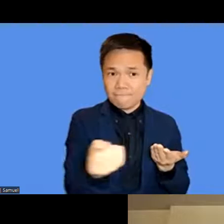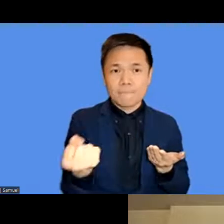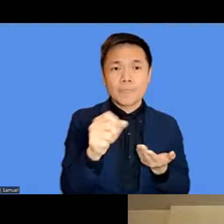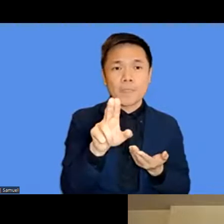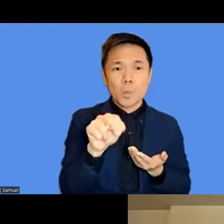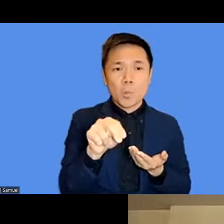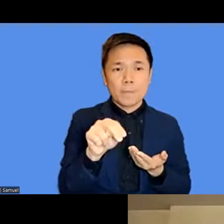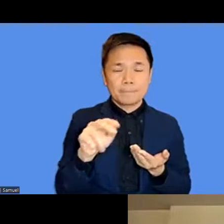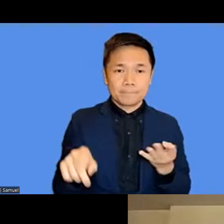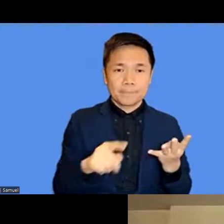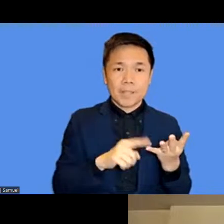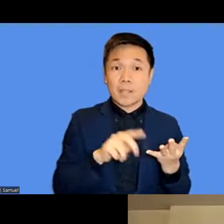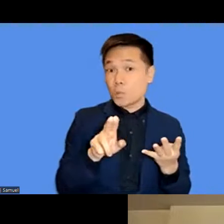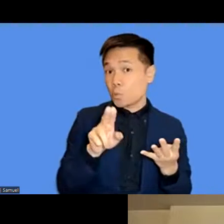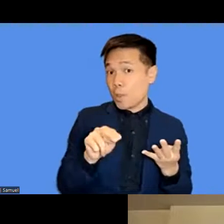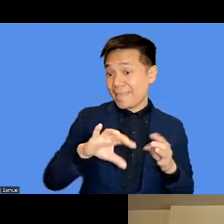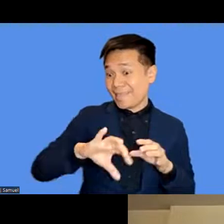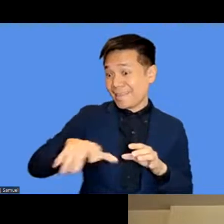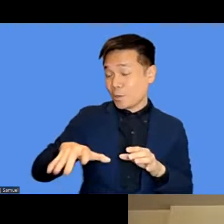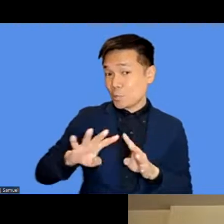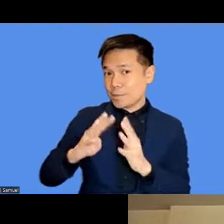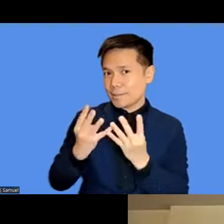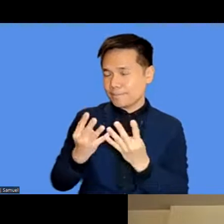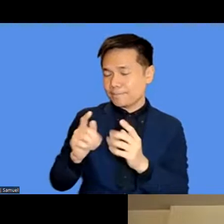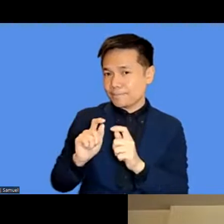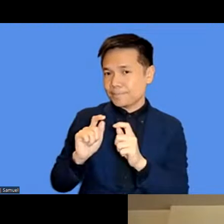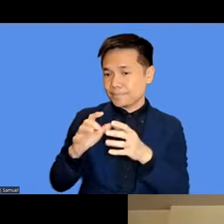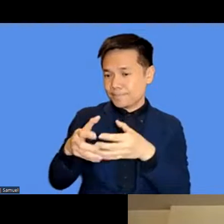UN country teams are involved in some of our partnerships and we are working with them